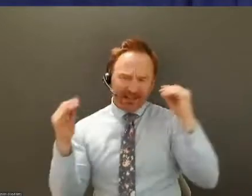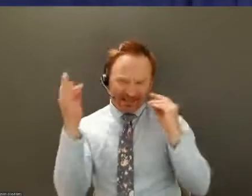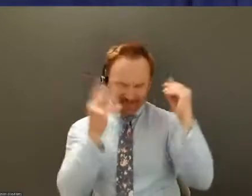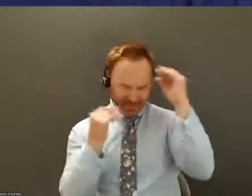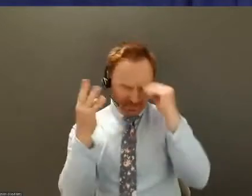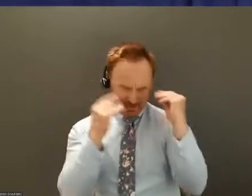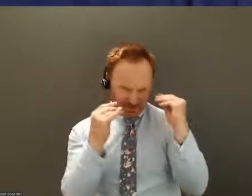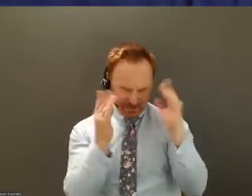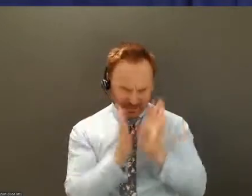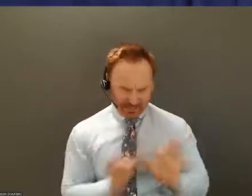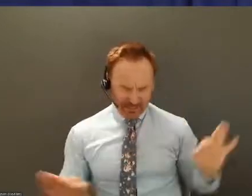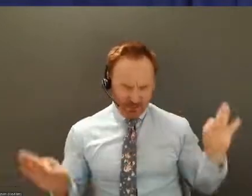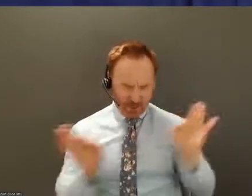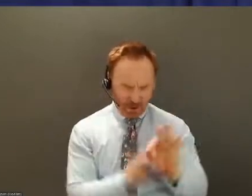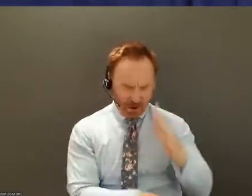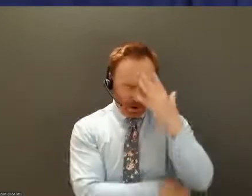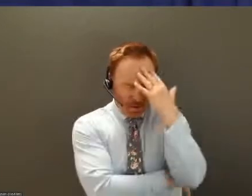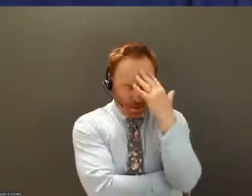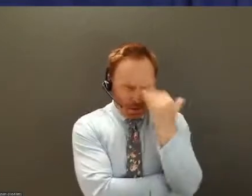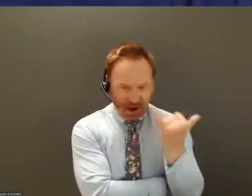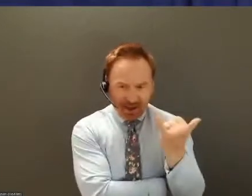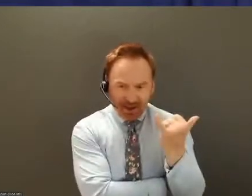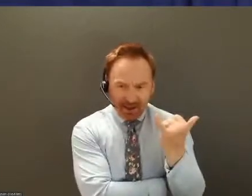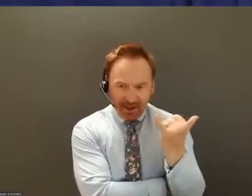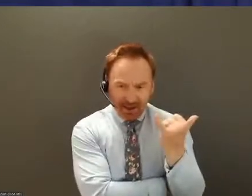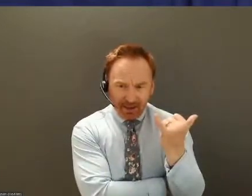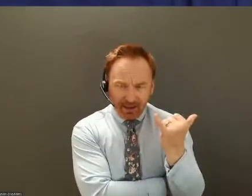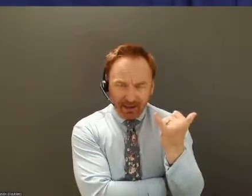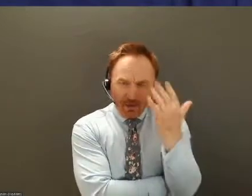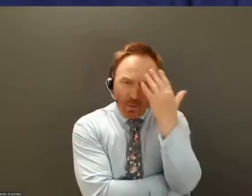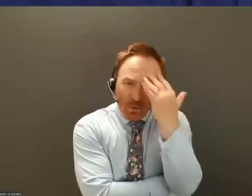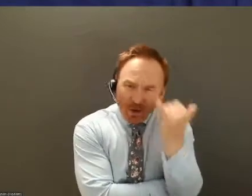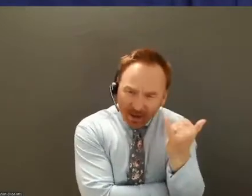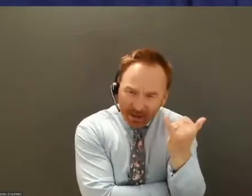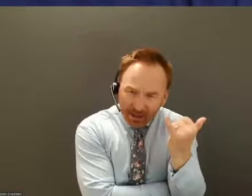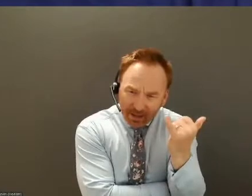front against this virus.